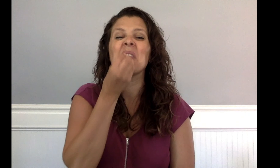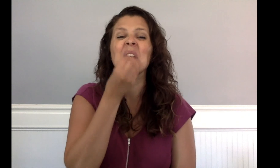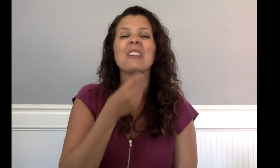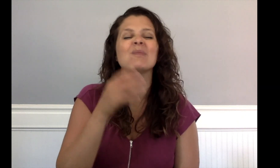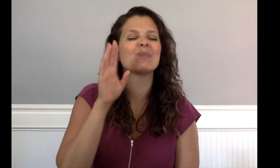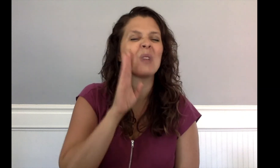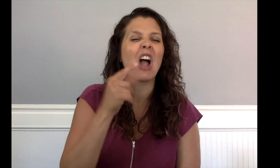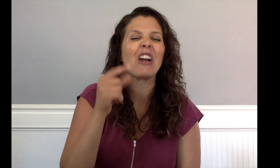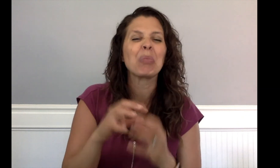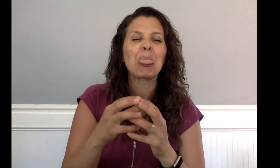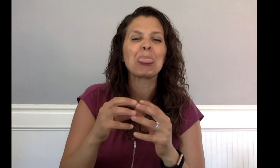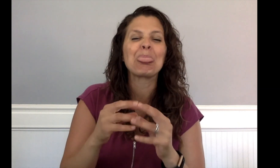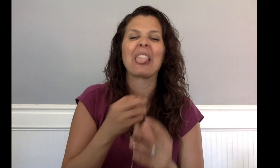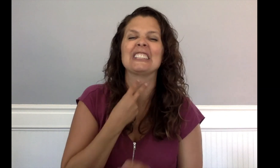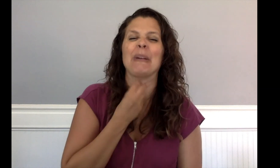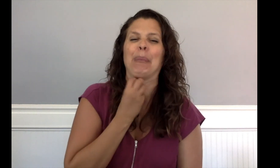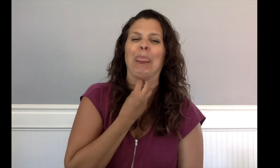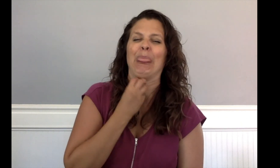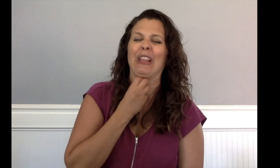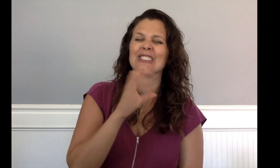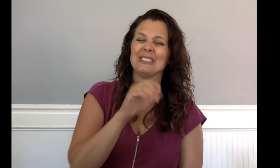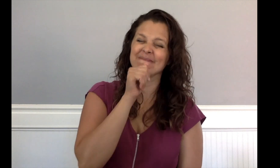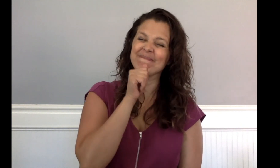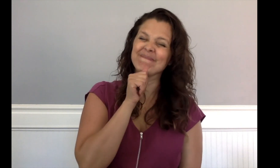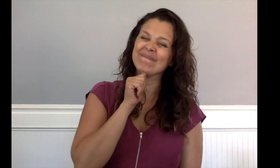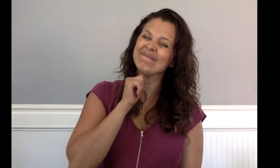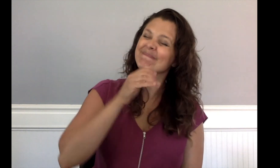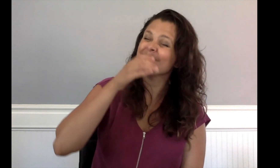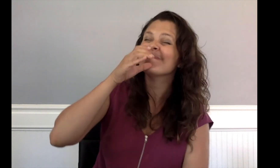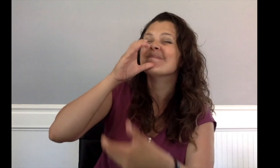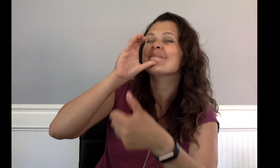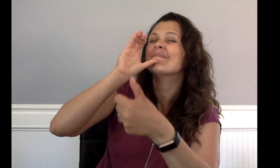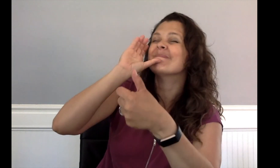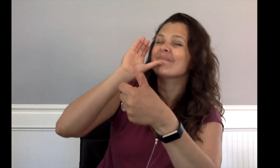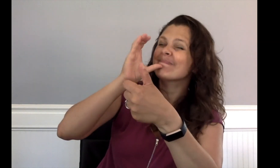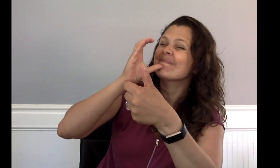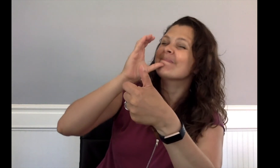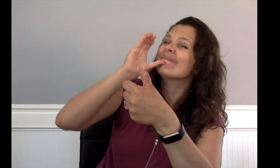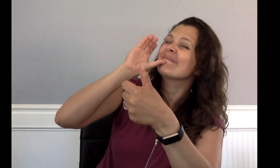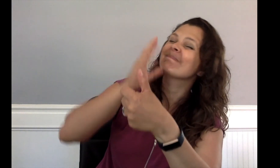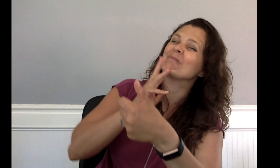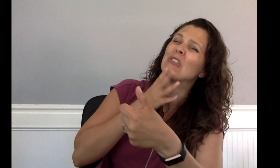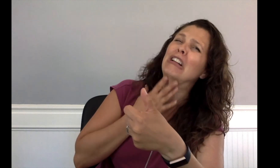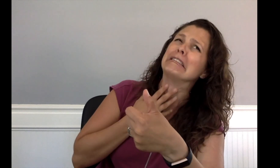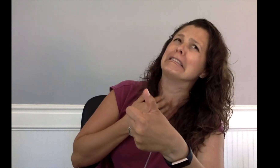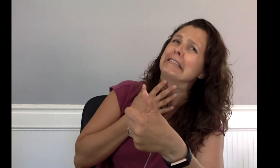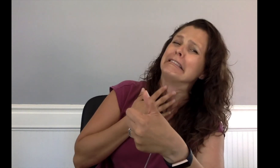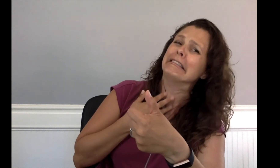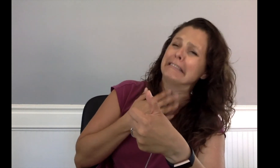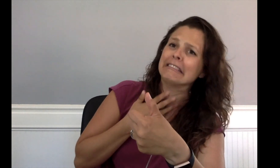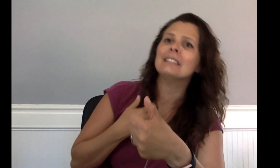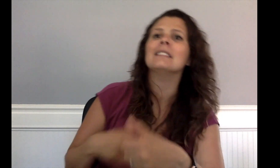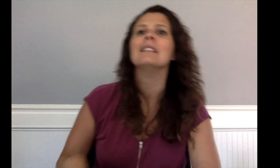hand and drank water with the other. A brown-green blob was stuck in his throat.